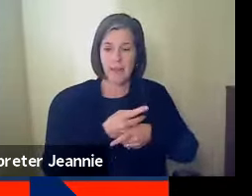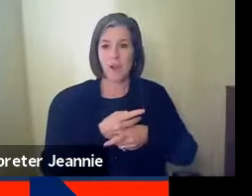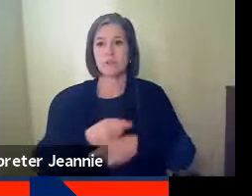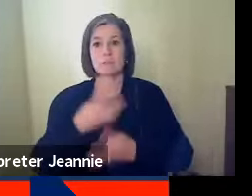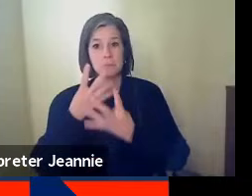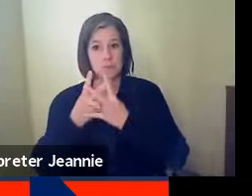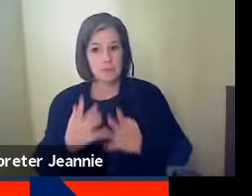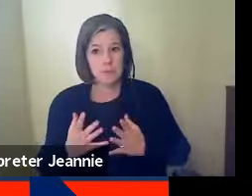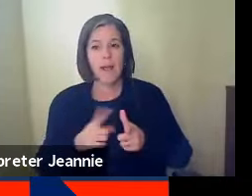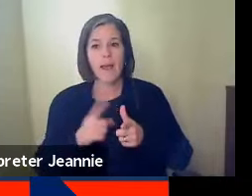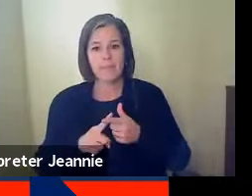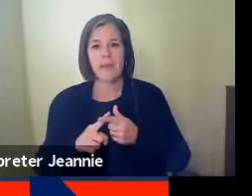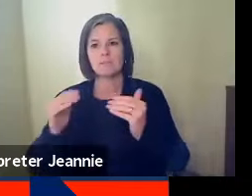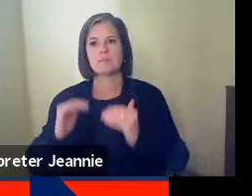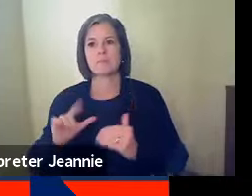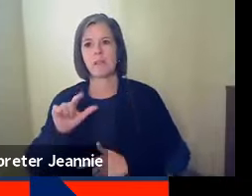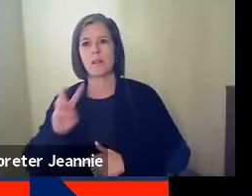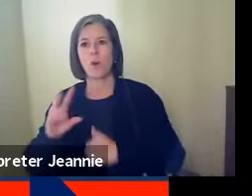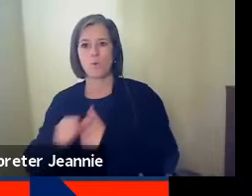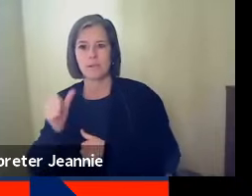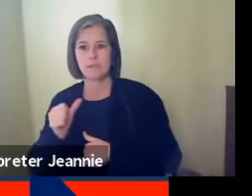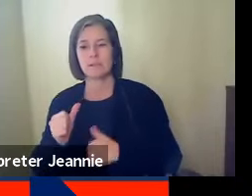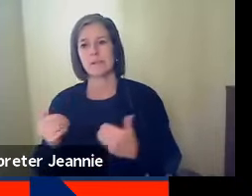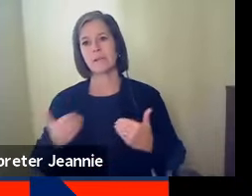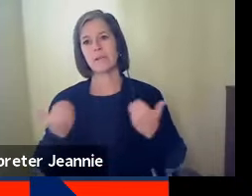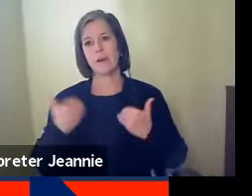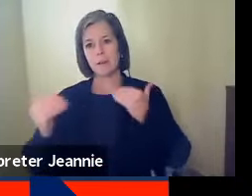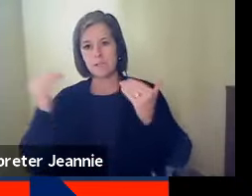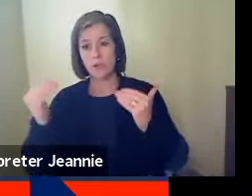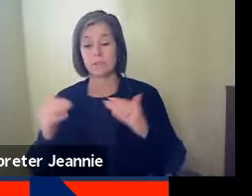fairly low risk, young adults, children if we eventually get a vaccine